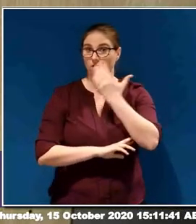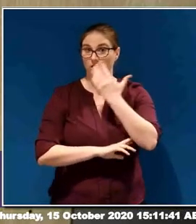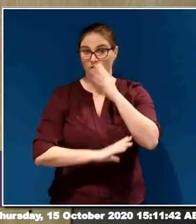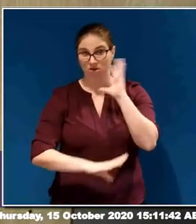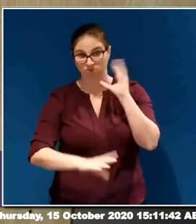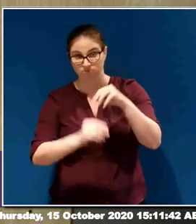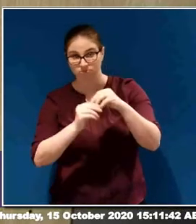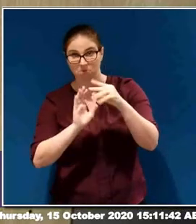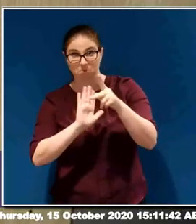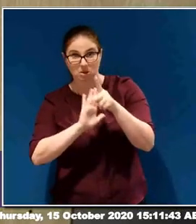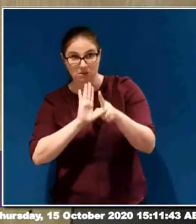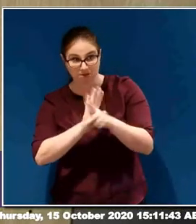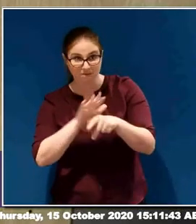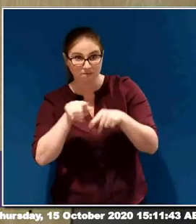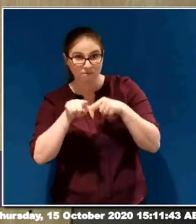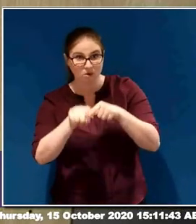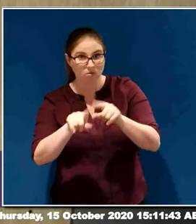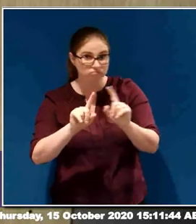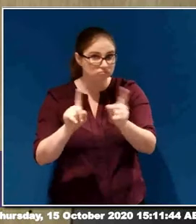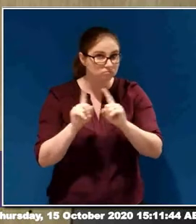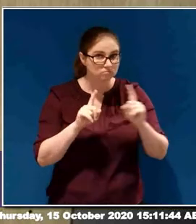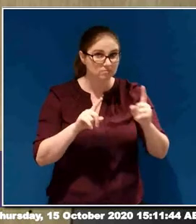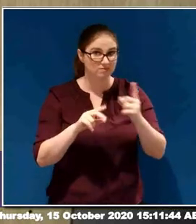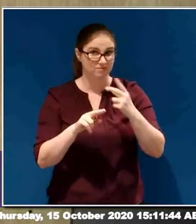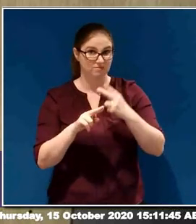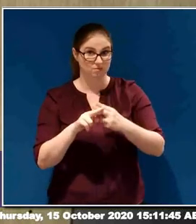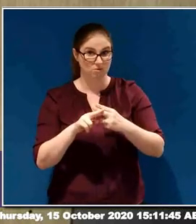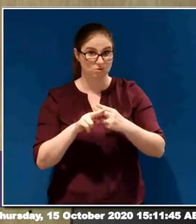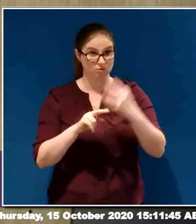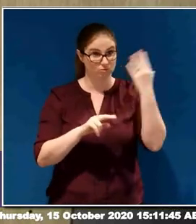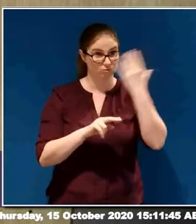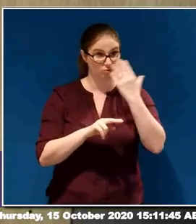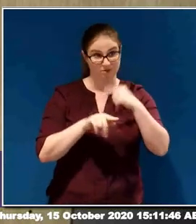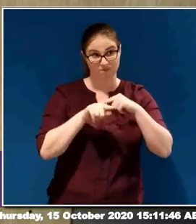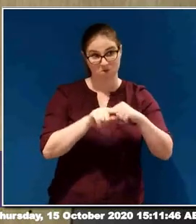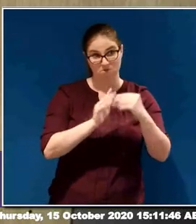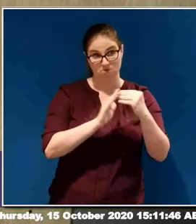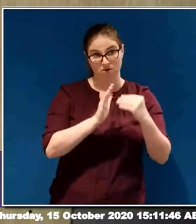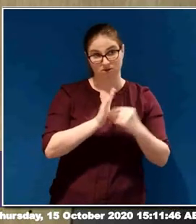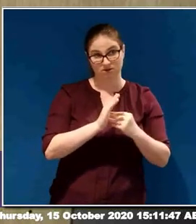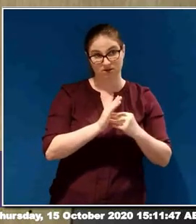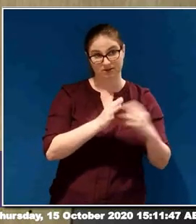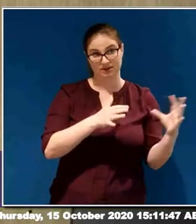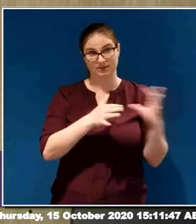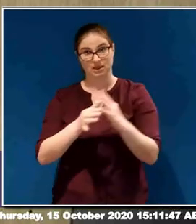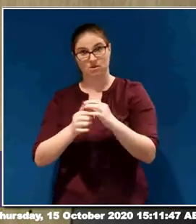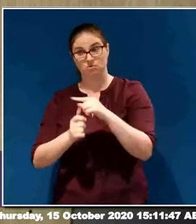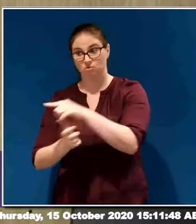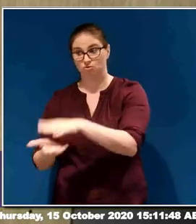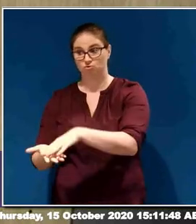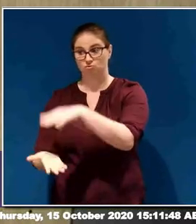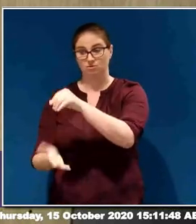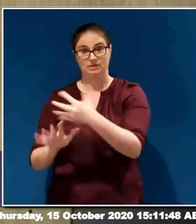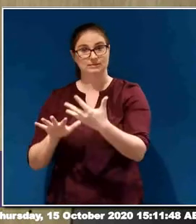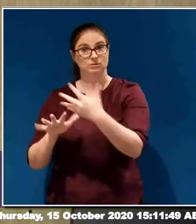improvement of responses to children with learning and behavioural difficulties. Yes.